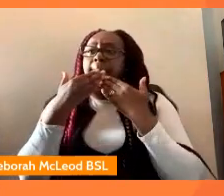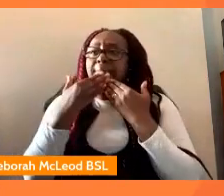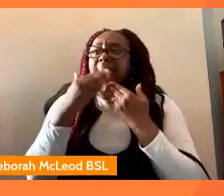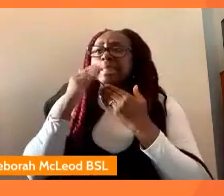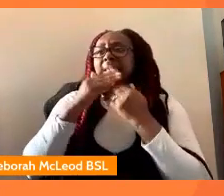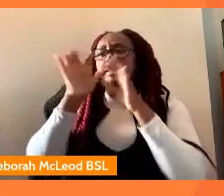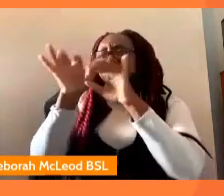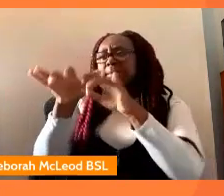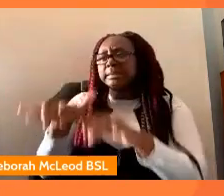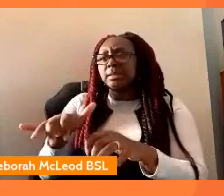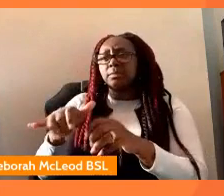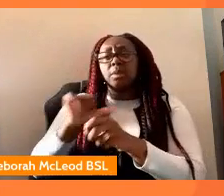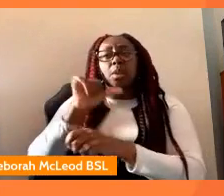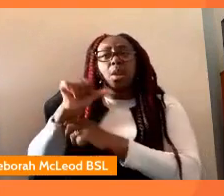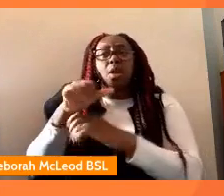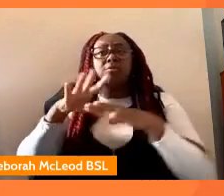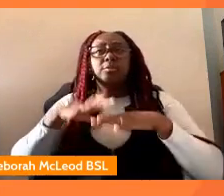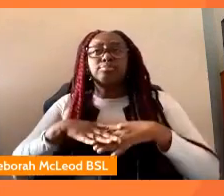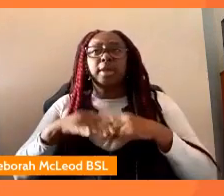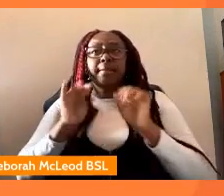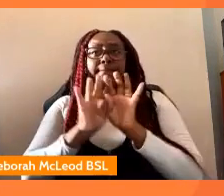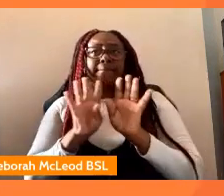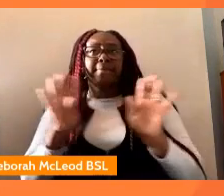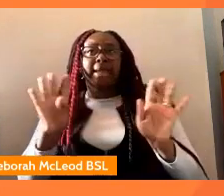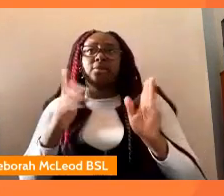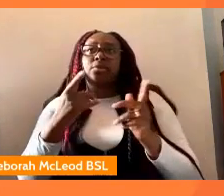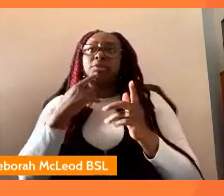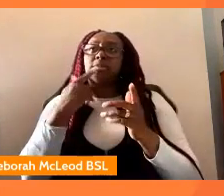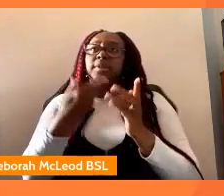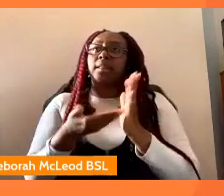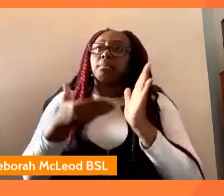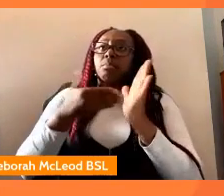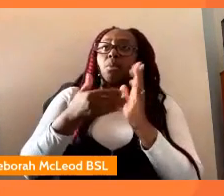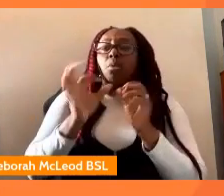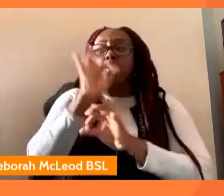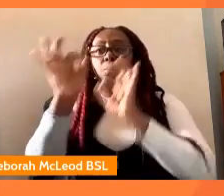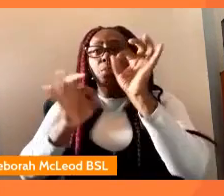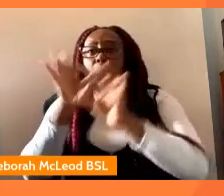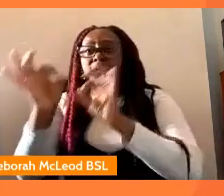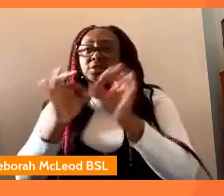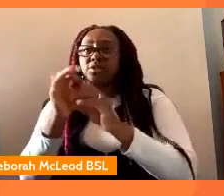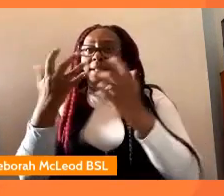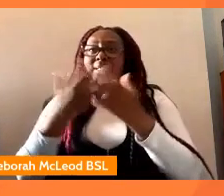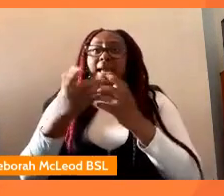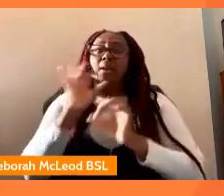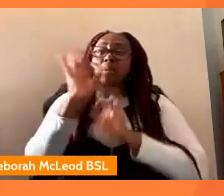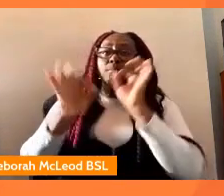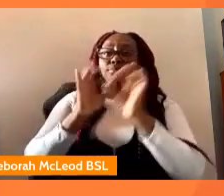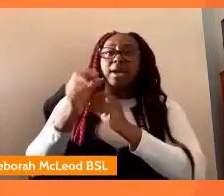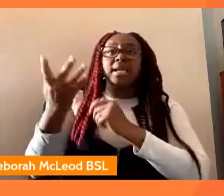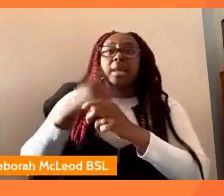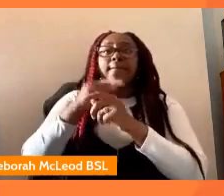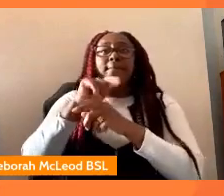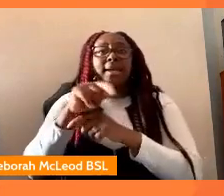after the break so we can always take additional questions there. But I think we will take a break now and be back at 12: 15pm.